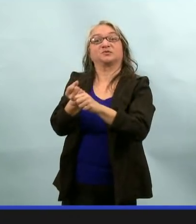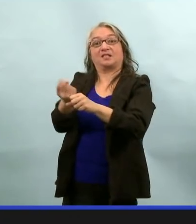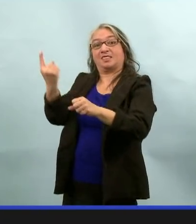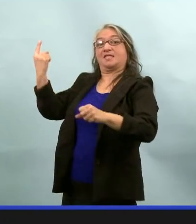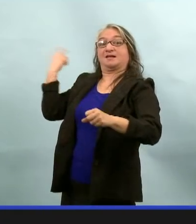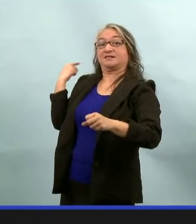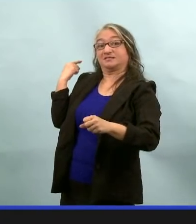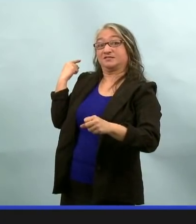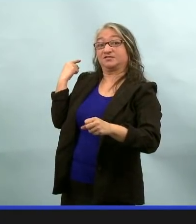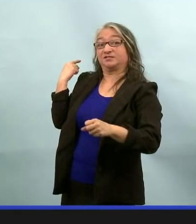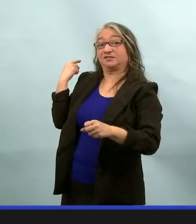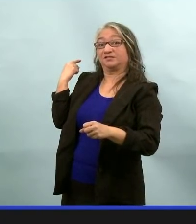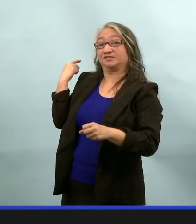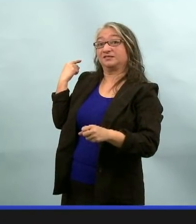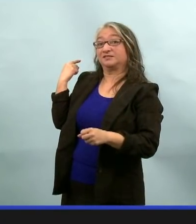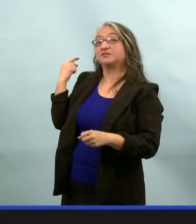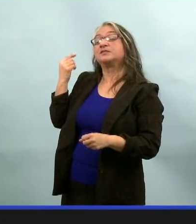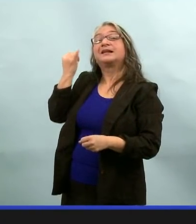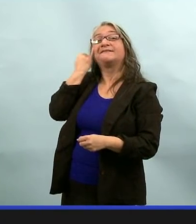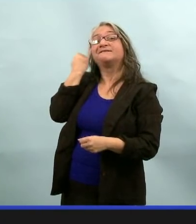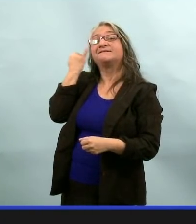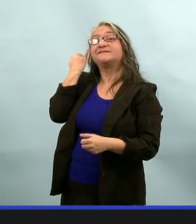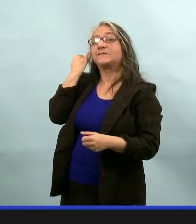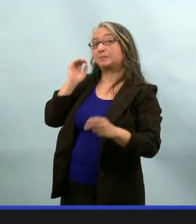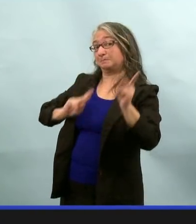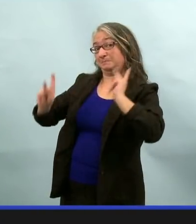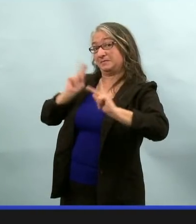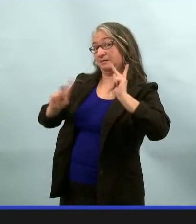know so they can gather with that extra layer of protection ahead of the holidays